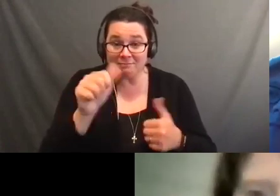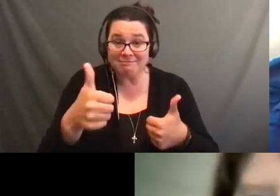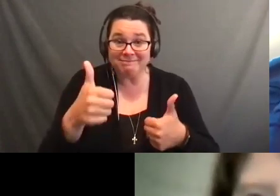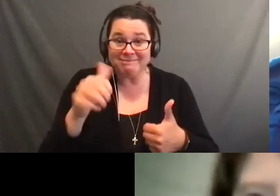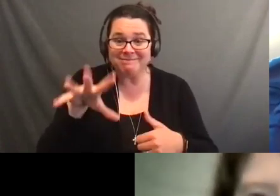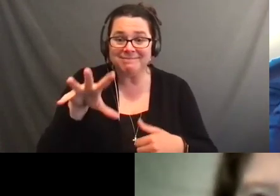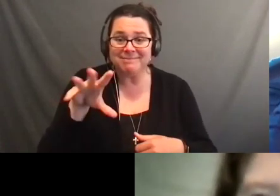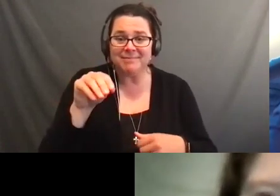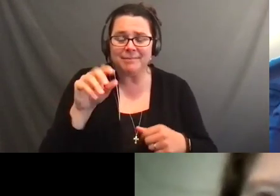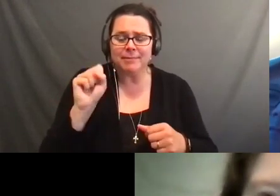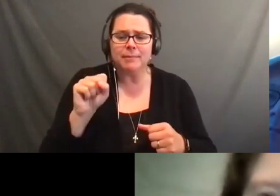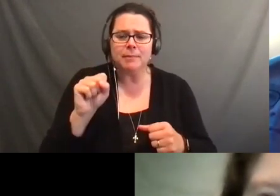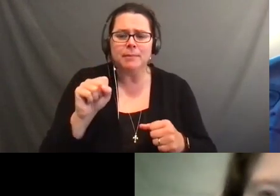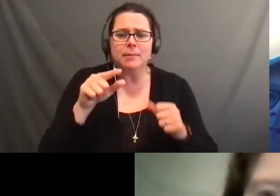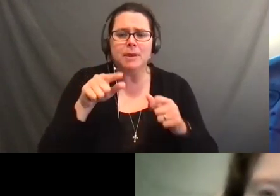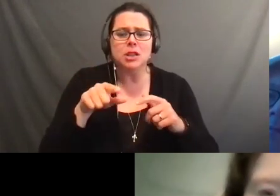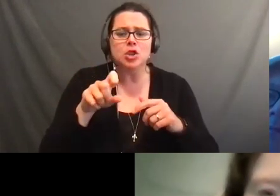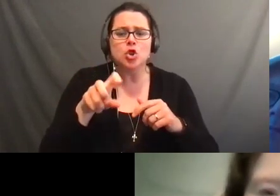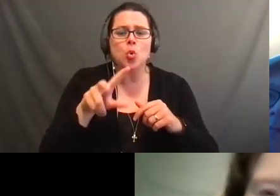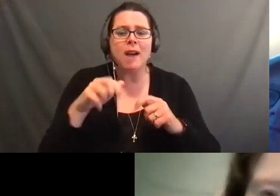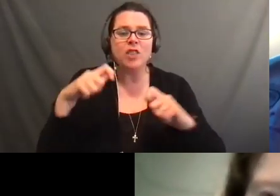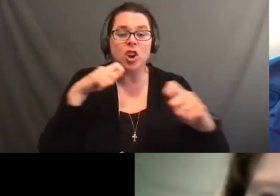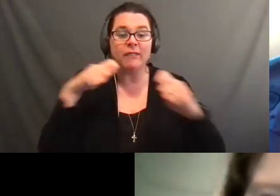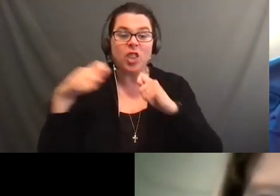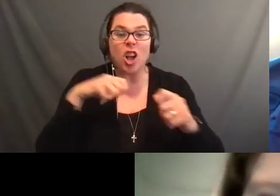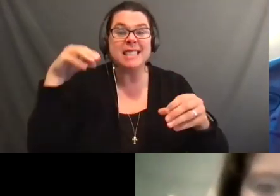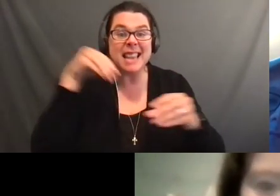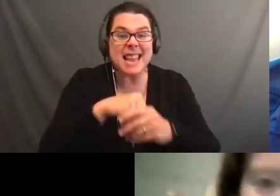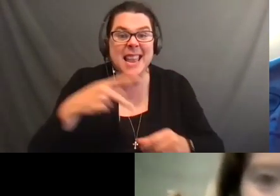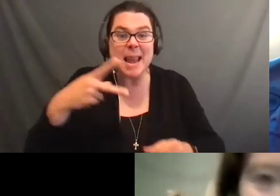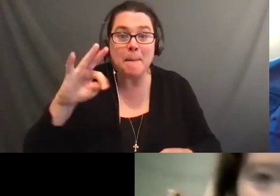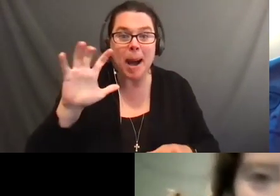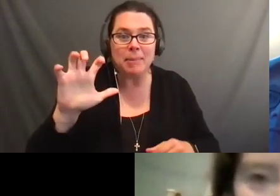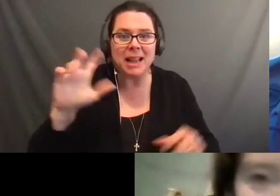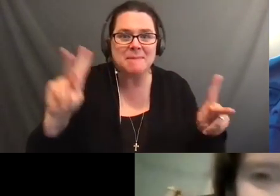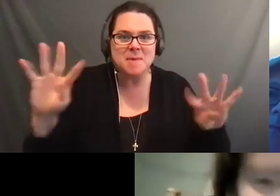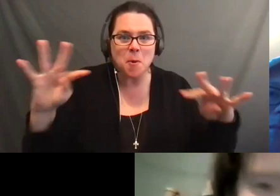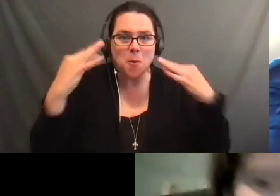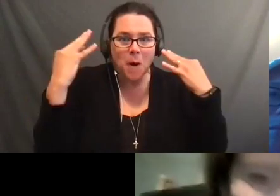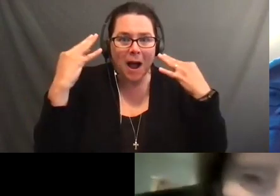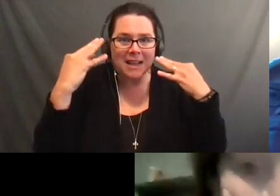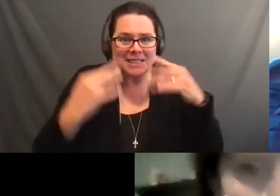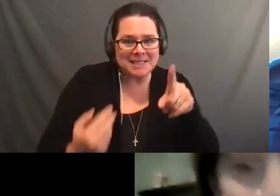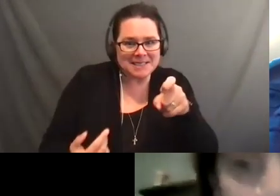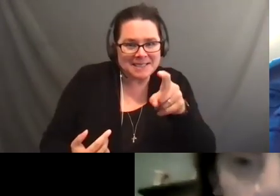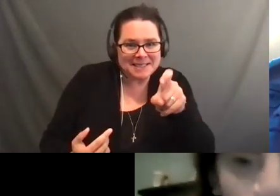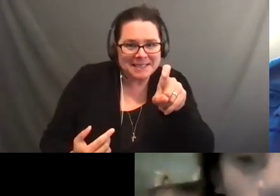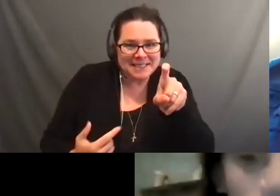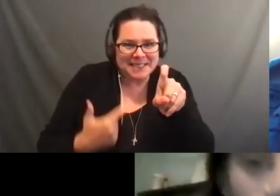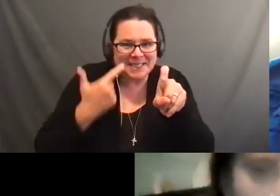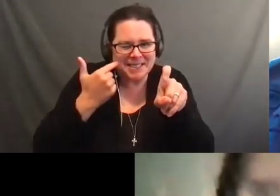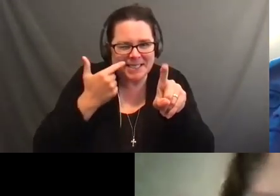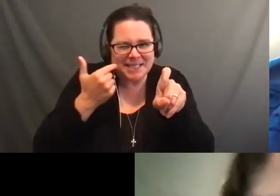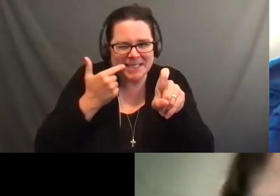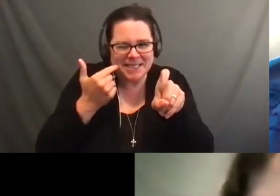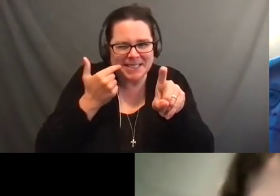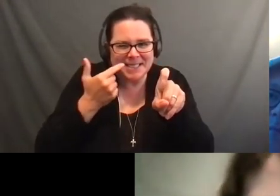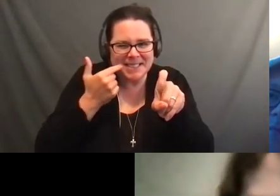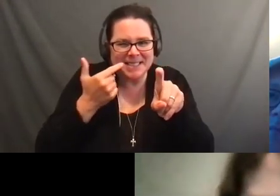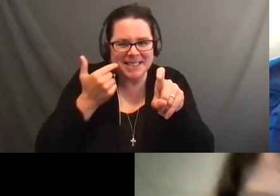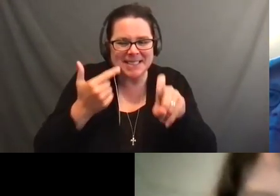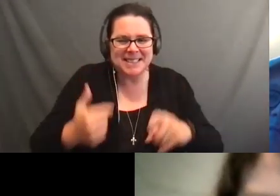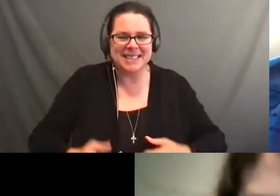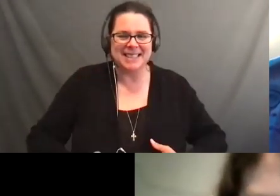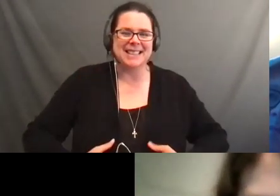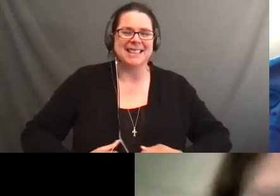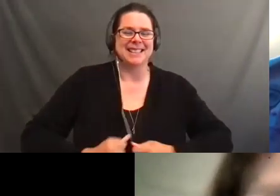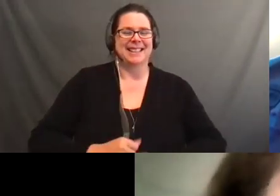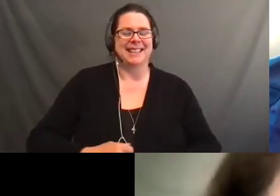Eme: Do you ever floss in public?